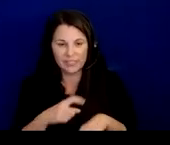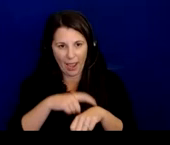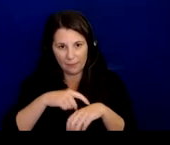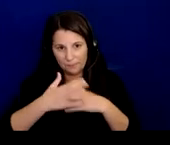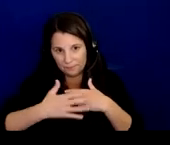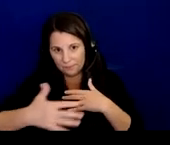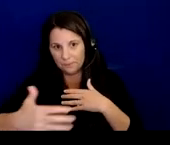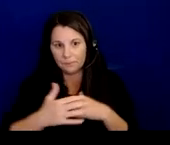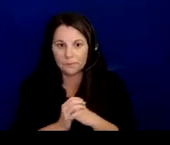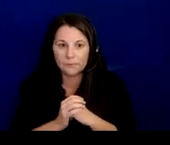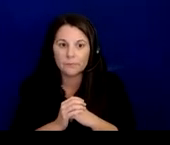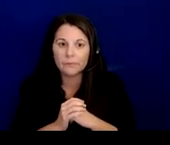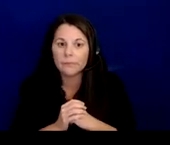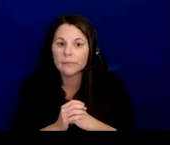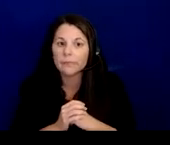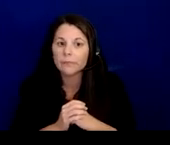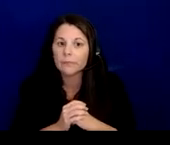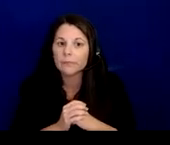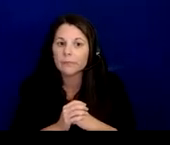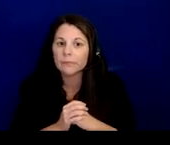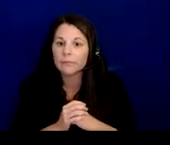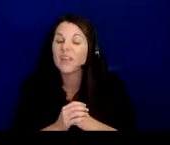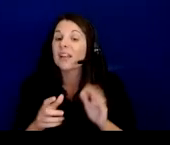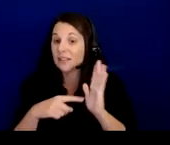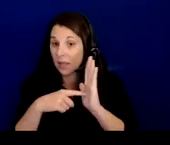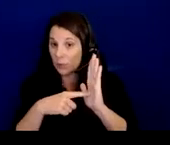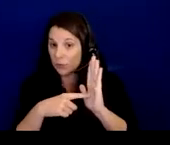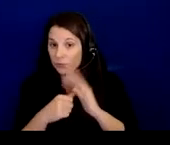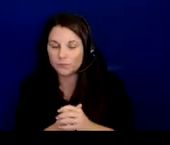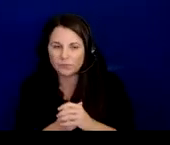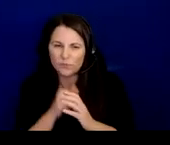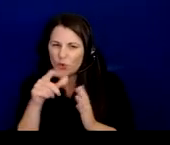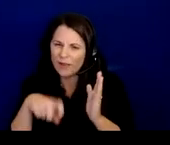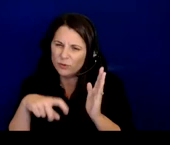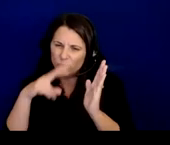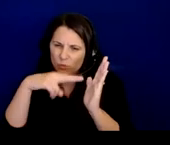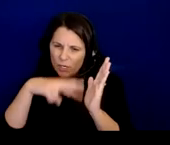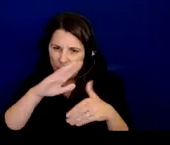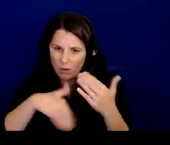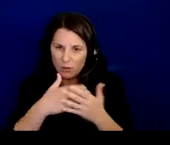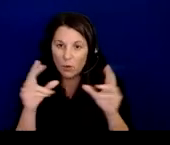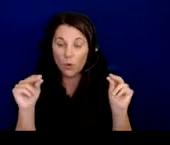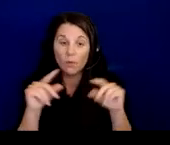Okay, here's some examples. You don't have to read all these, but you know, what do you think about